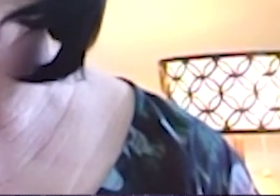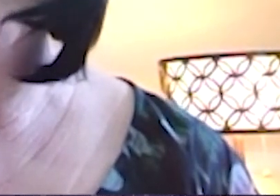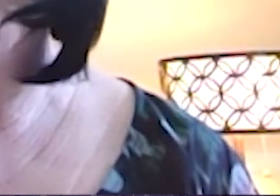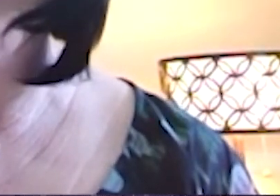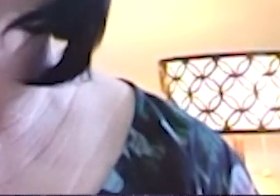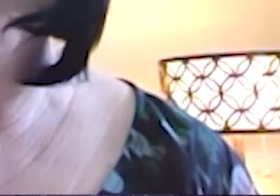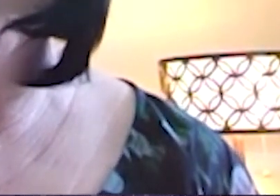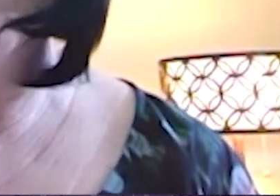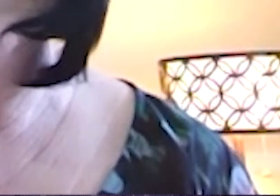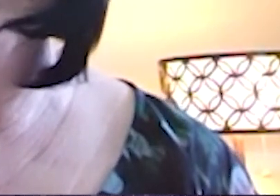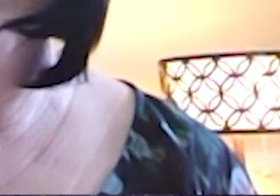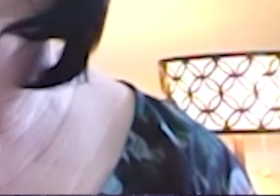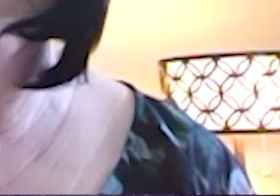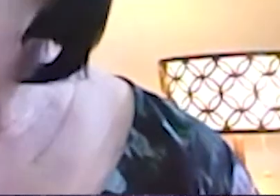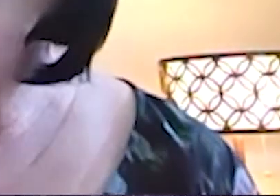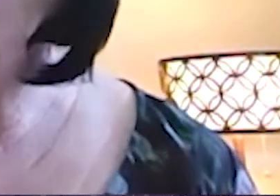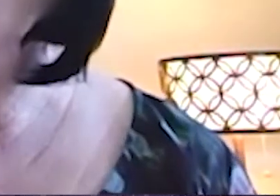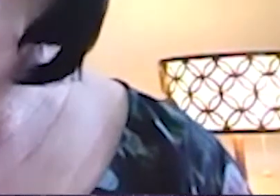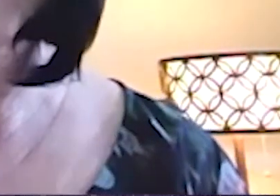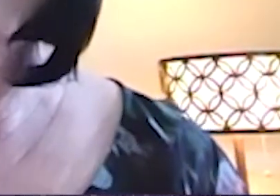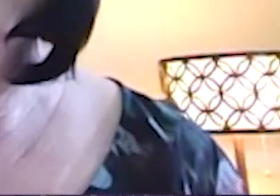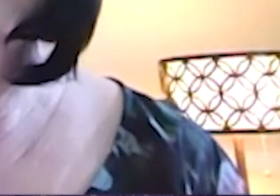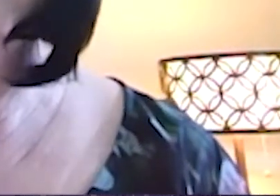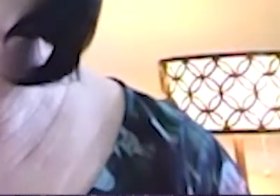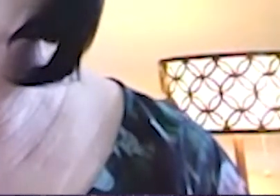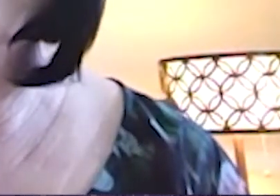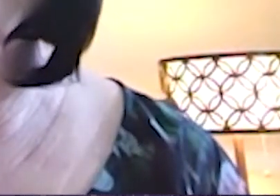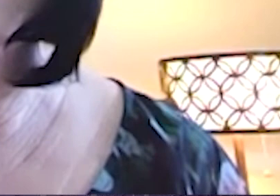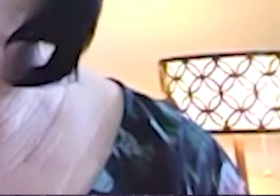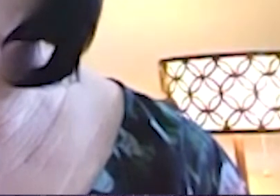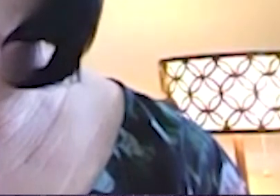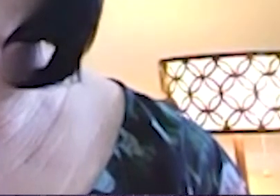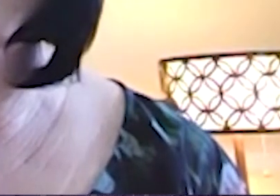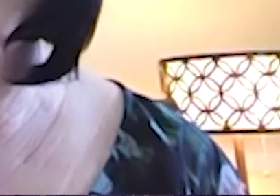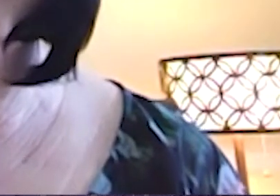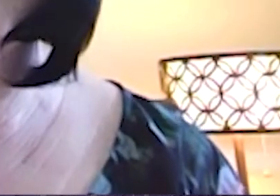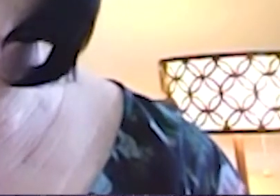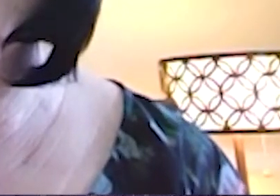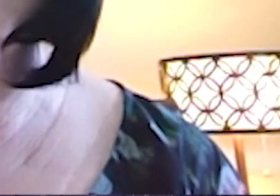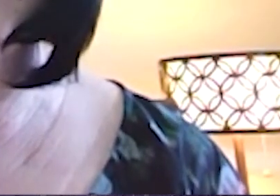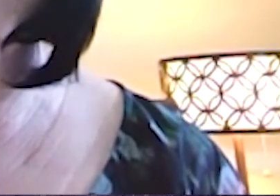in supporting our troops. There is no doubt the 6000 Delaware children with parents serving in the